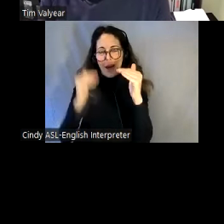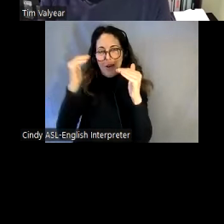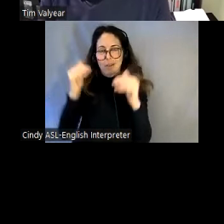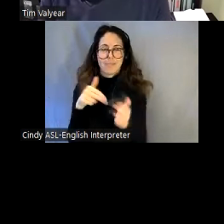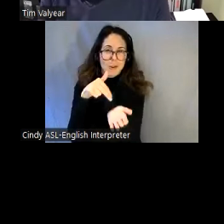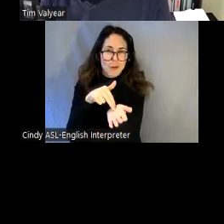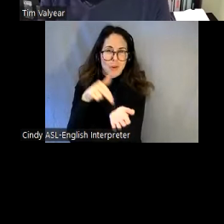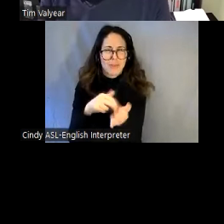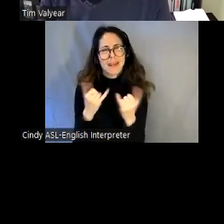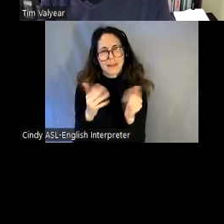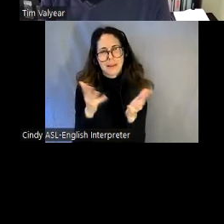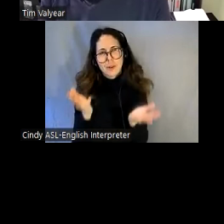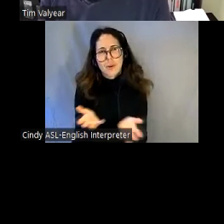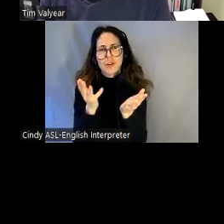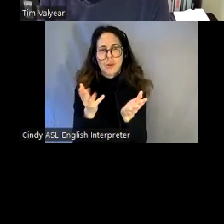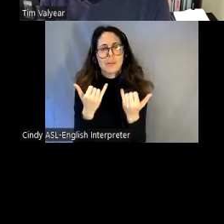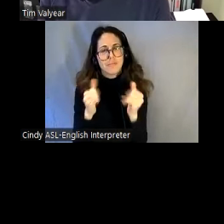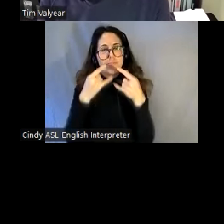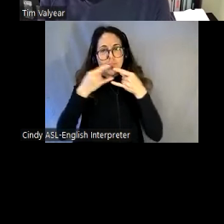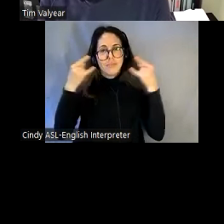someone else. I personally as a nurse and a father of